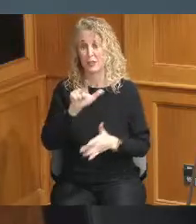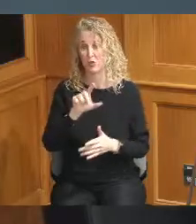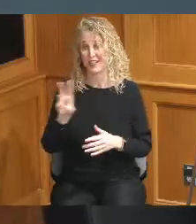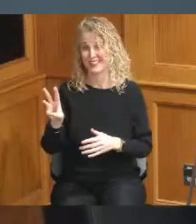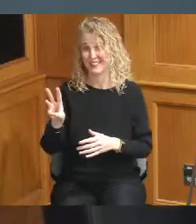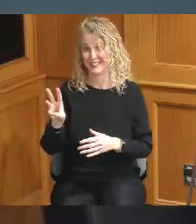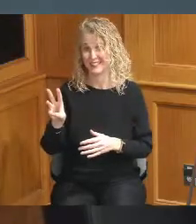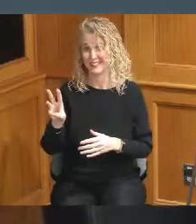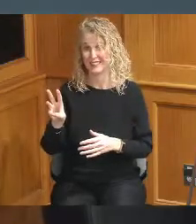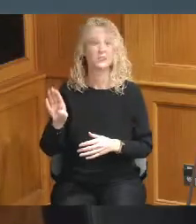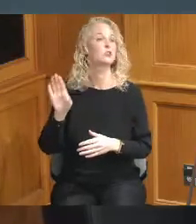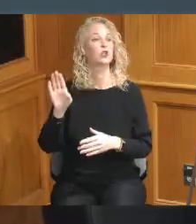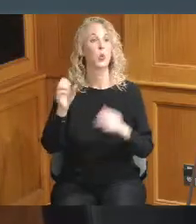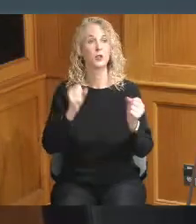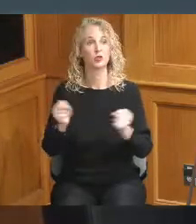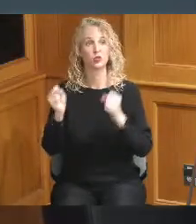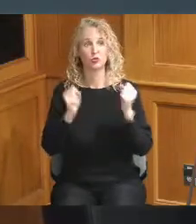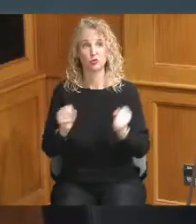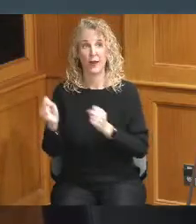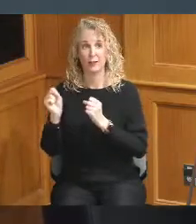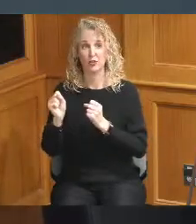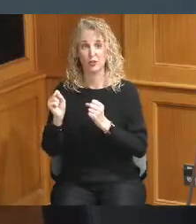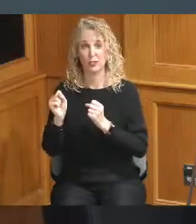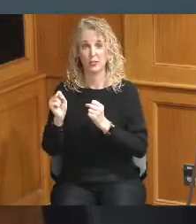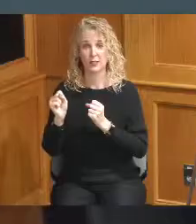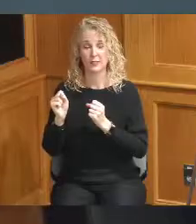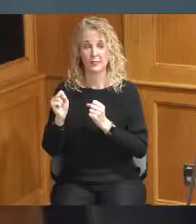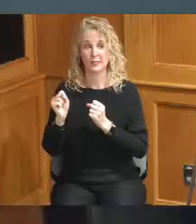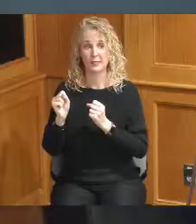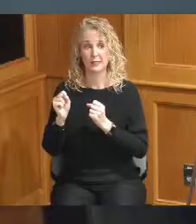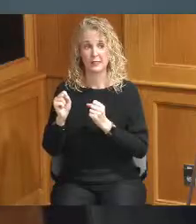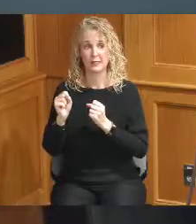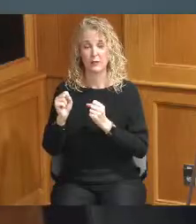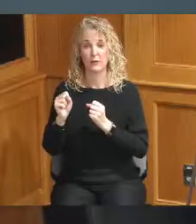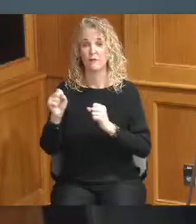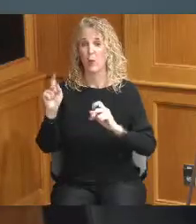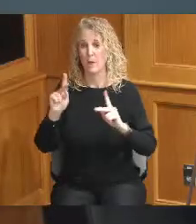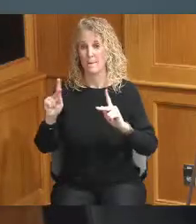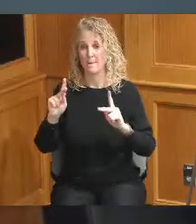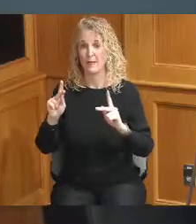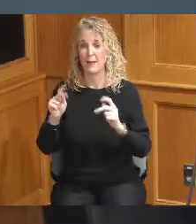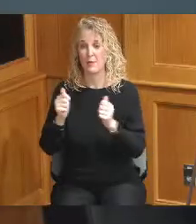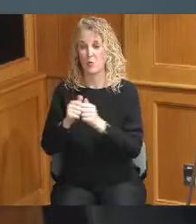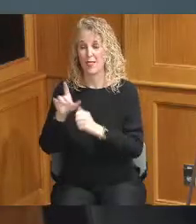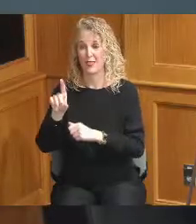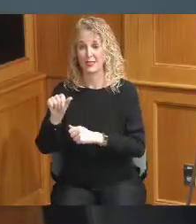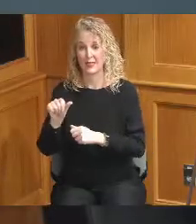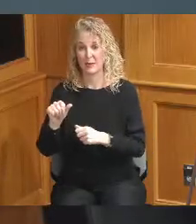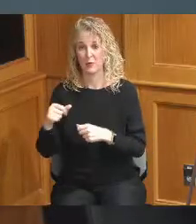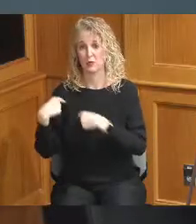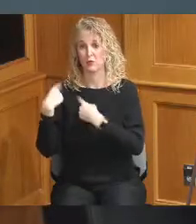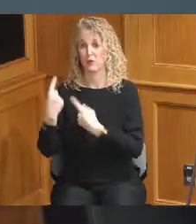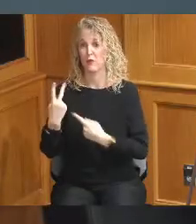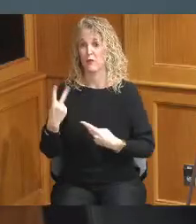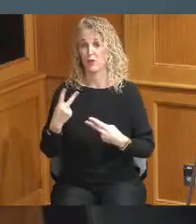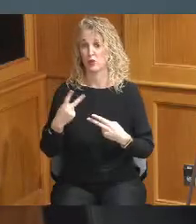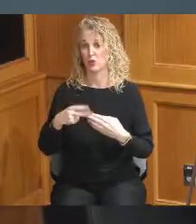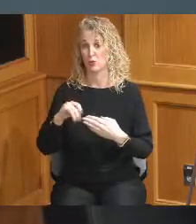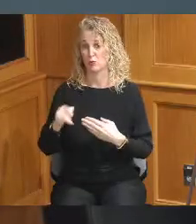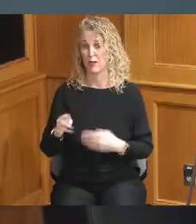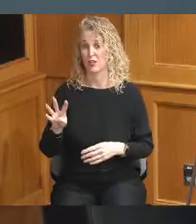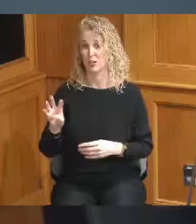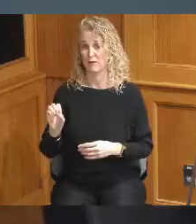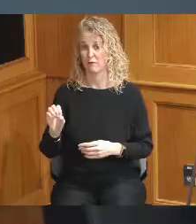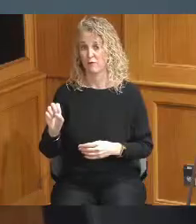about your strategy for disabled residents you have two projects 40 units and the seniors you